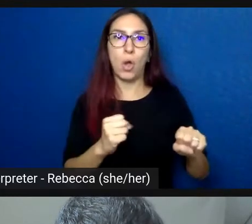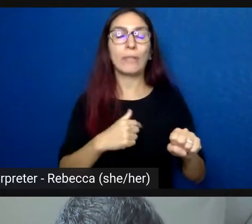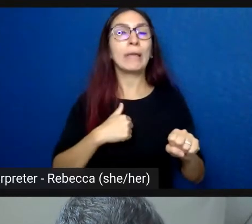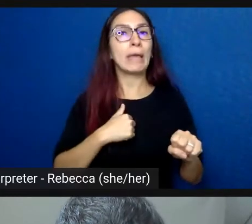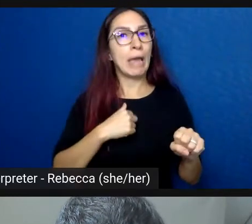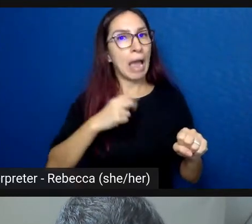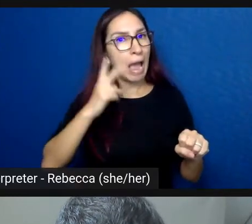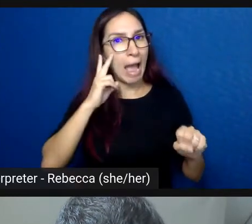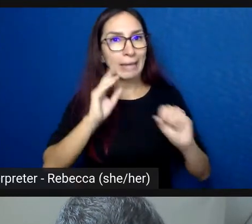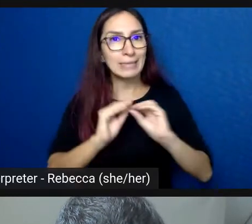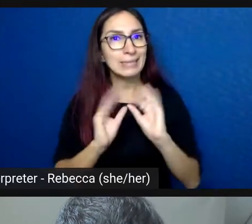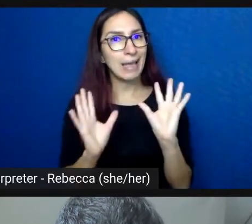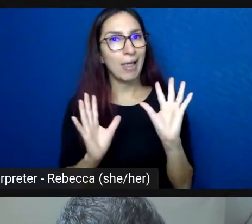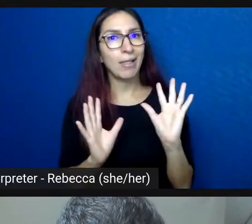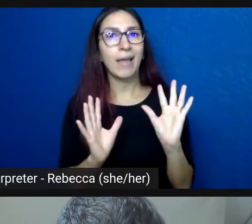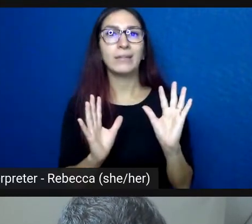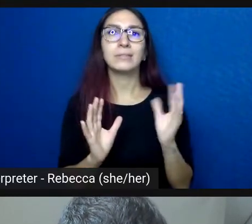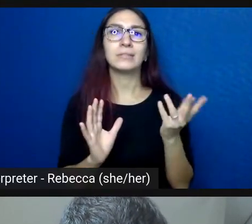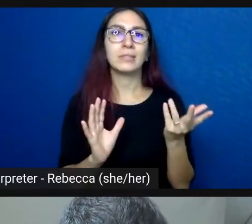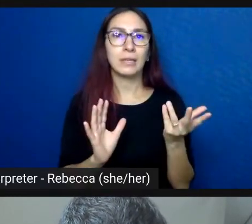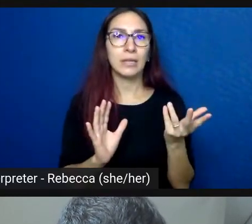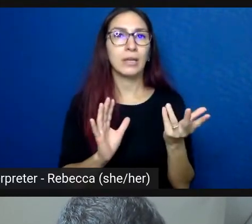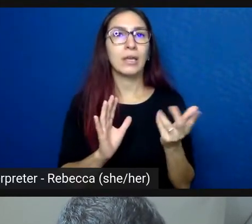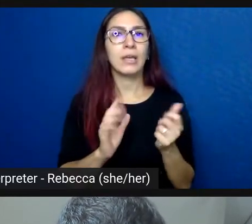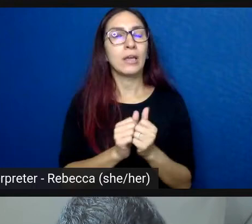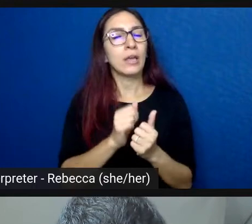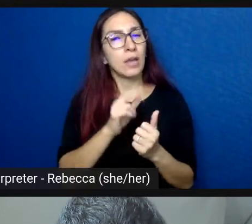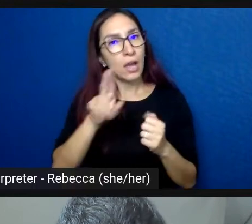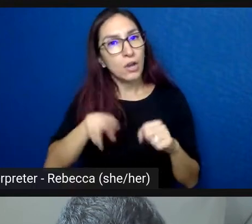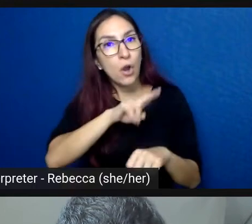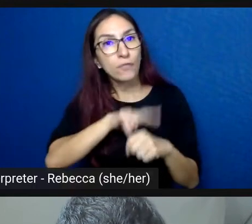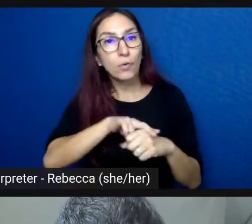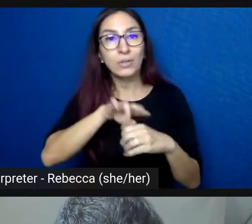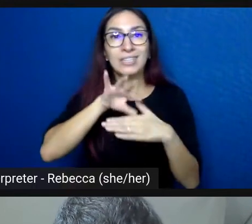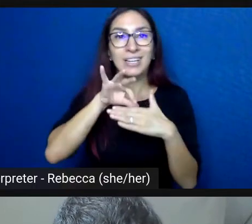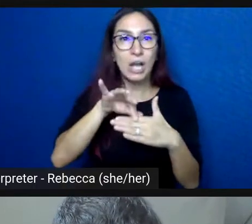Of course, they're competent. They're doing things very well, but the great thing, and this is